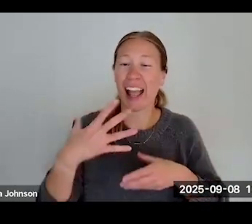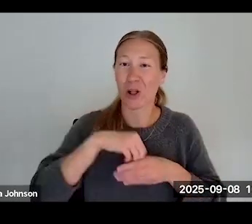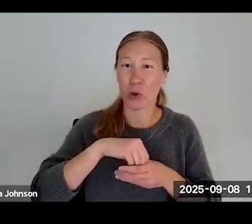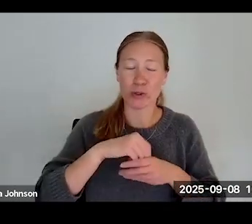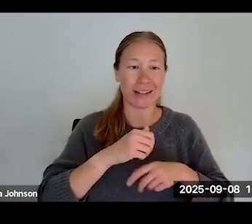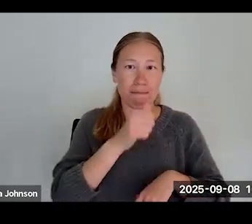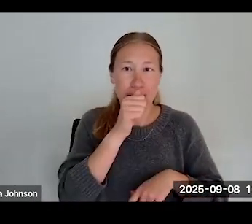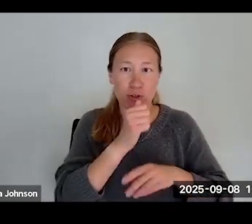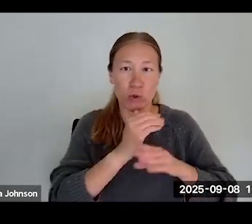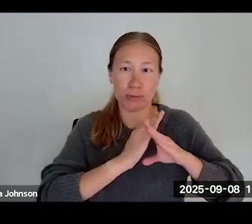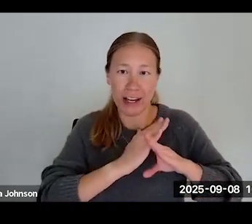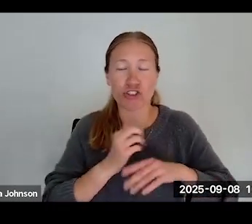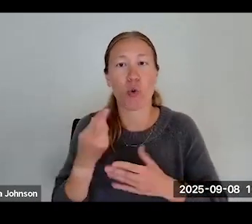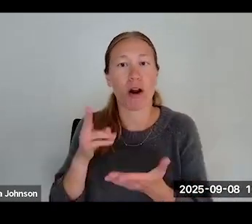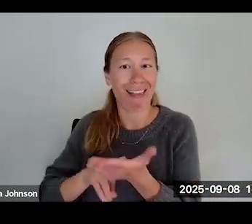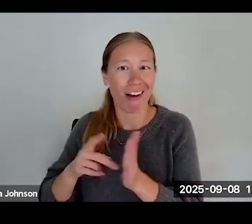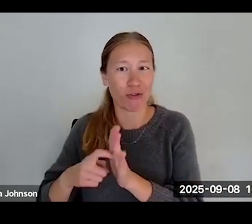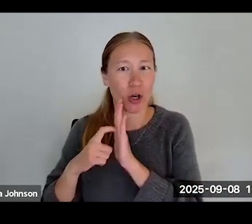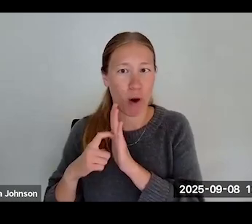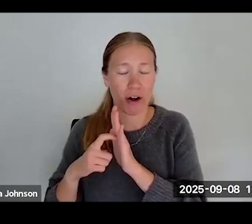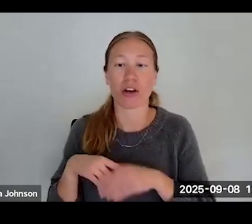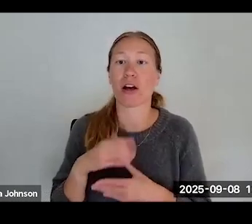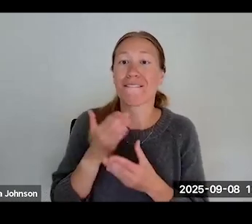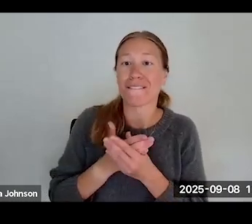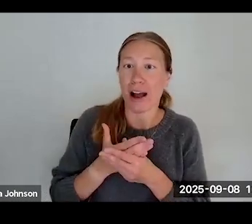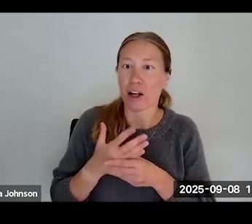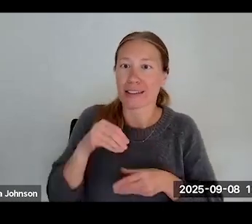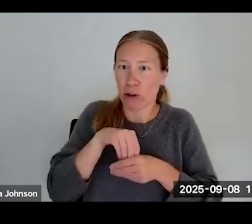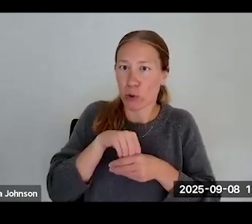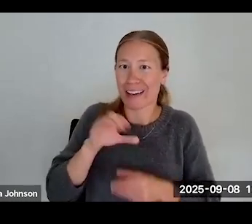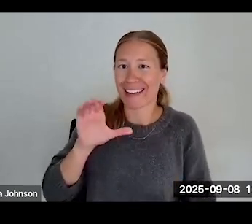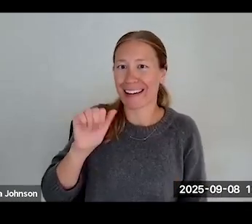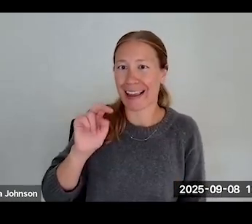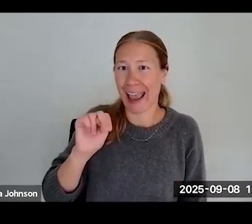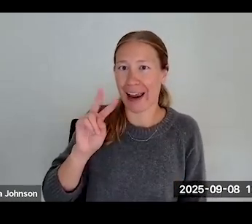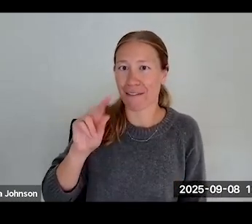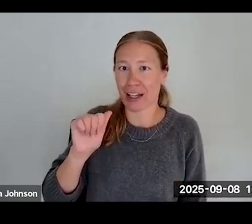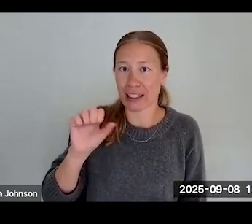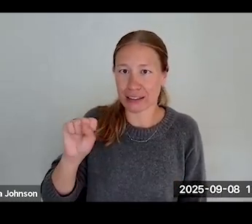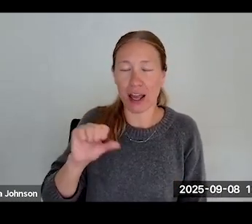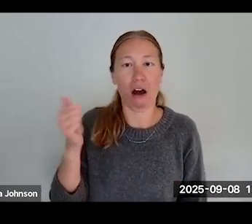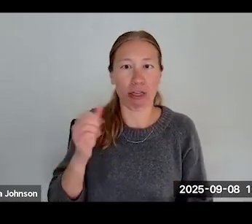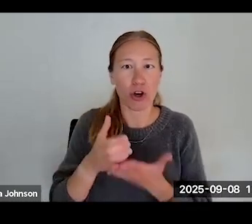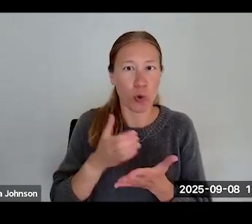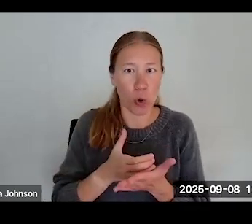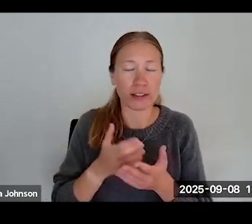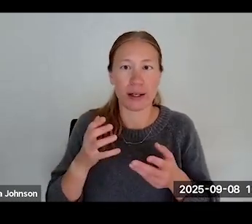or behind a login, so files that you might find in Canvas courses and other course management platforms.